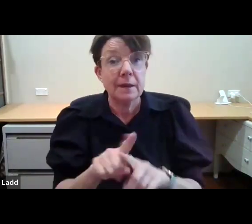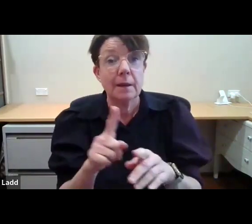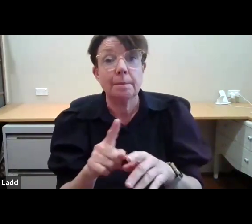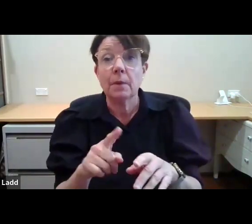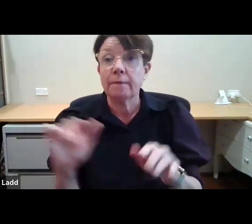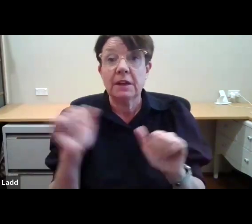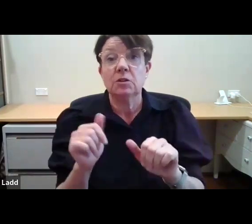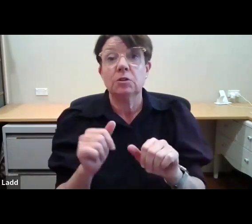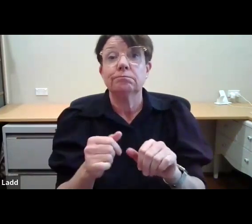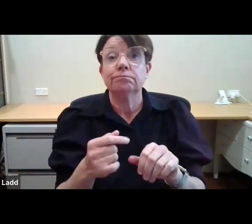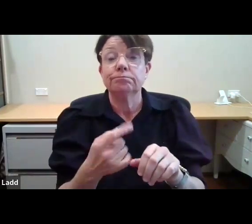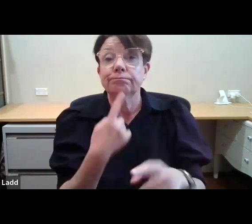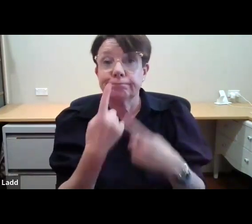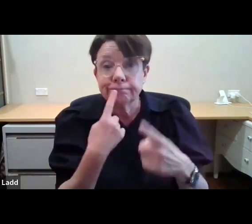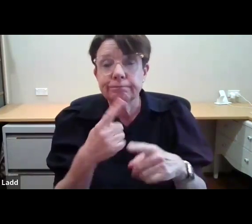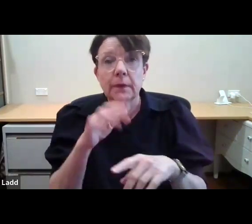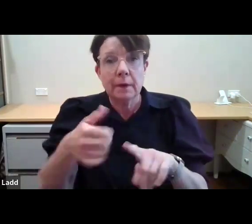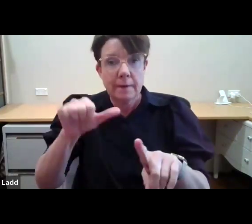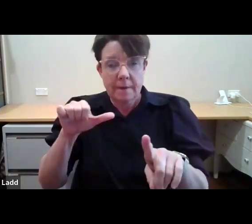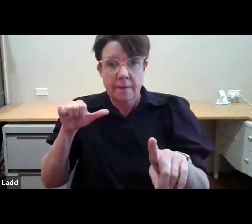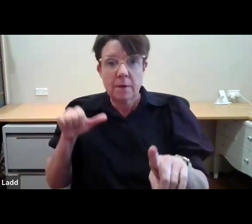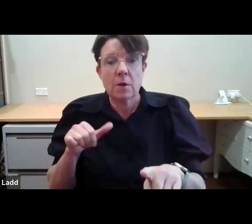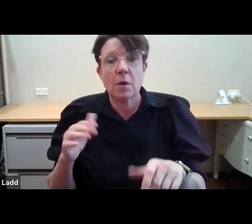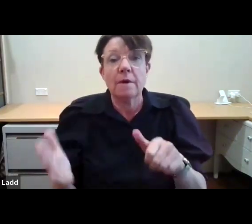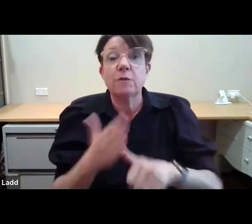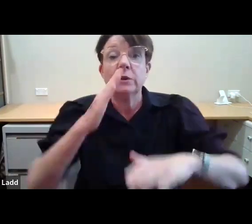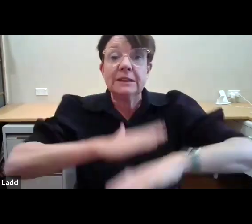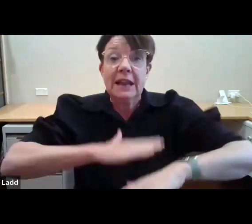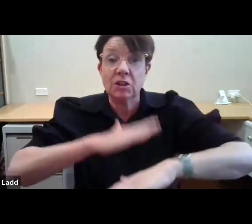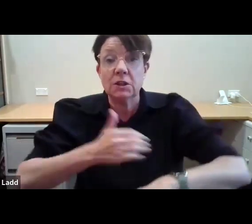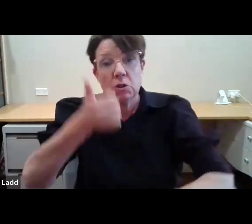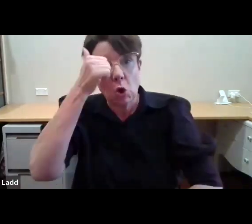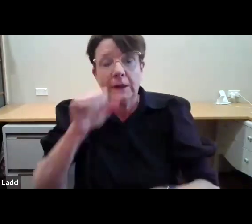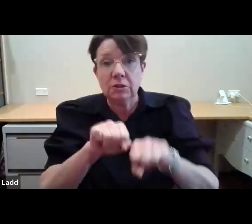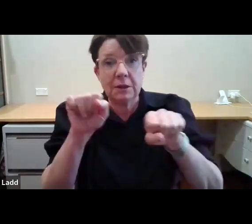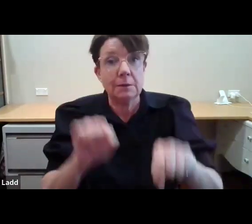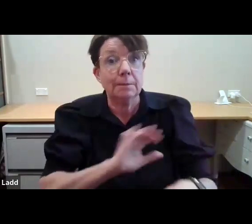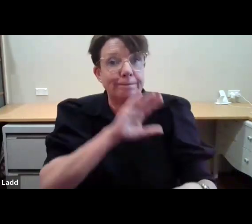core pillar, principal of the First Nations culture is careful country.